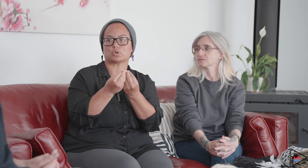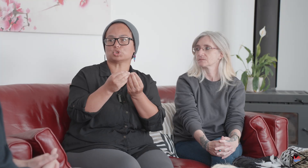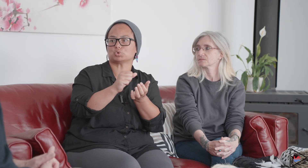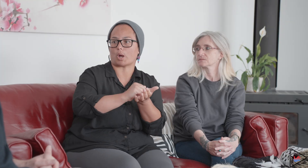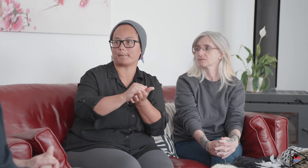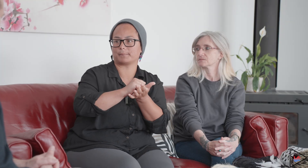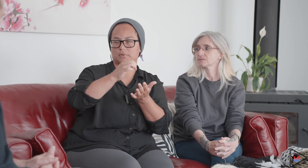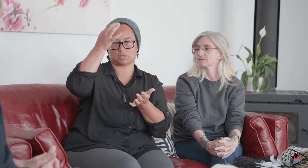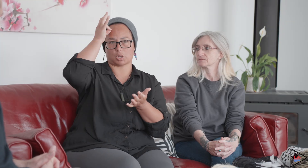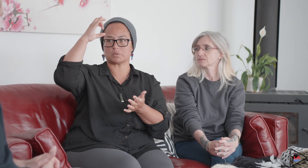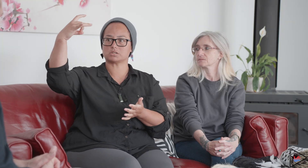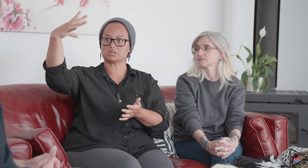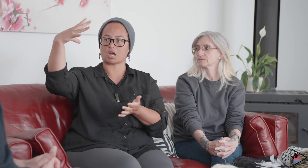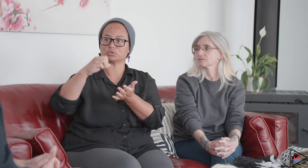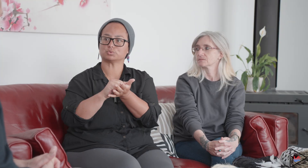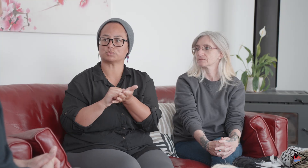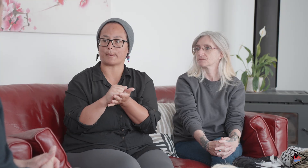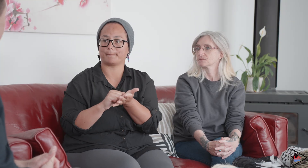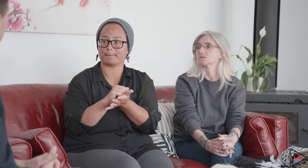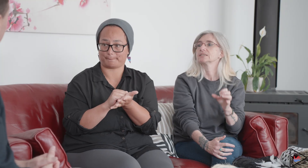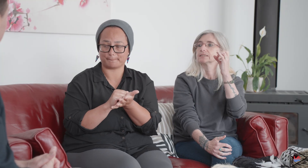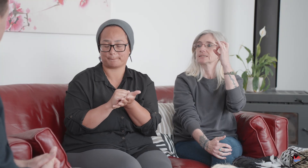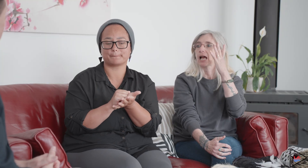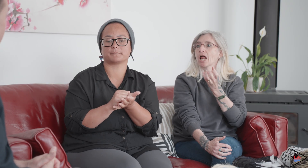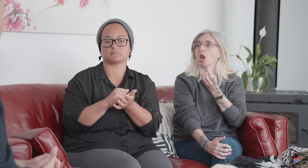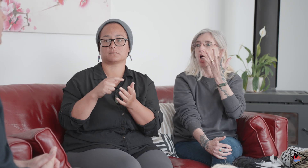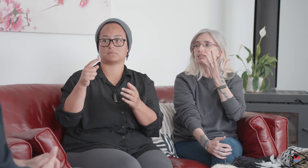that point. At that point, you need to wash it and you use soap. Have you heard of you know